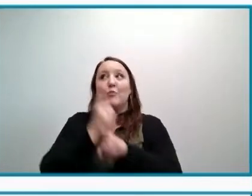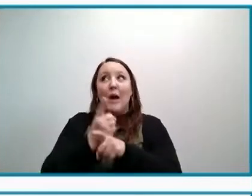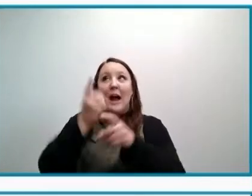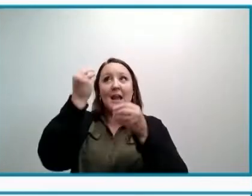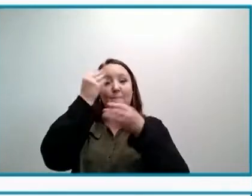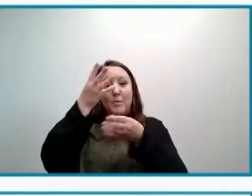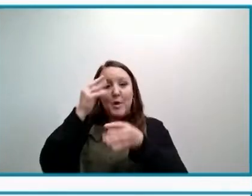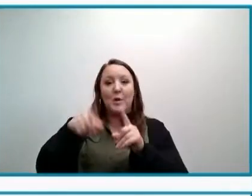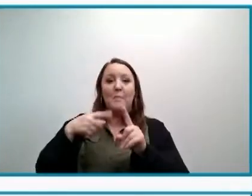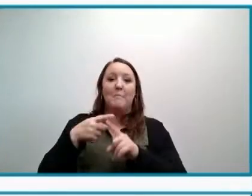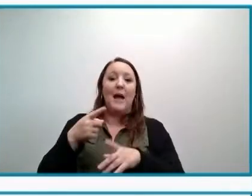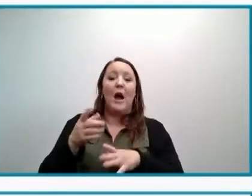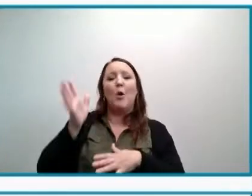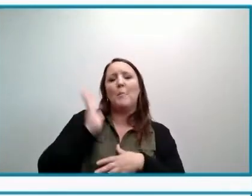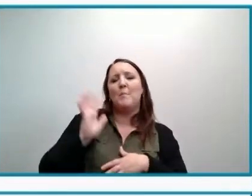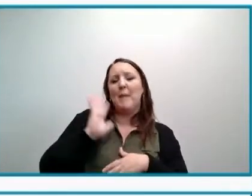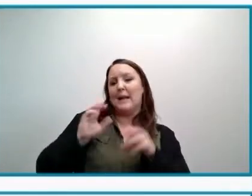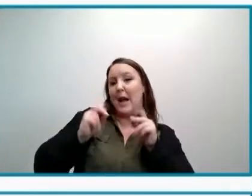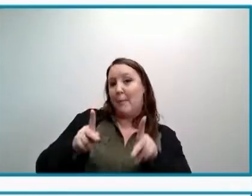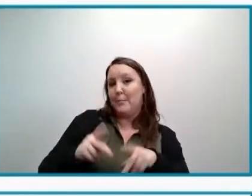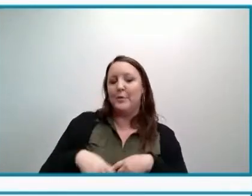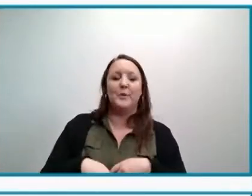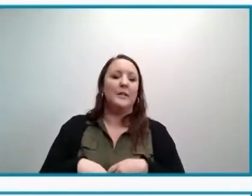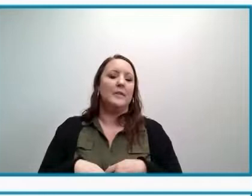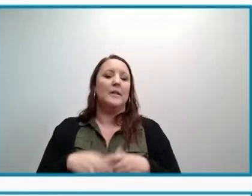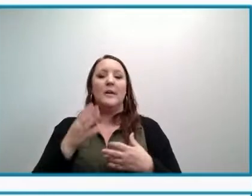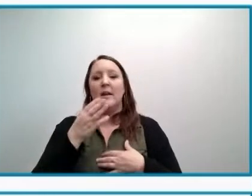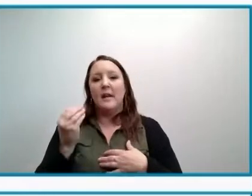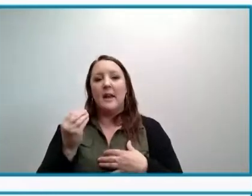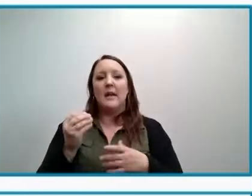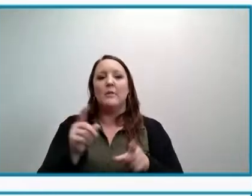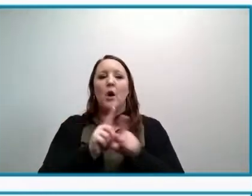opportunities that happened there and make this possible again.